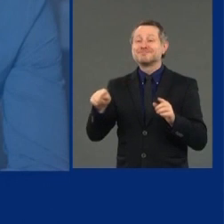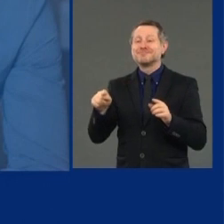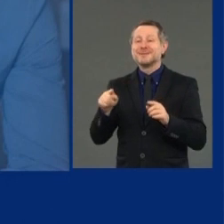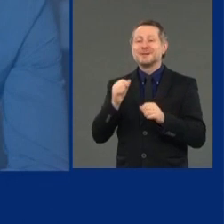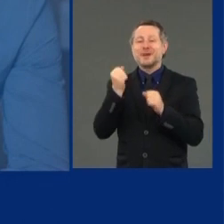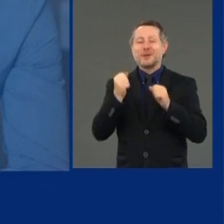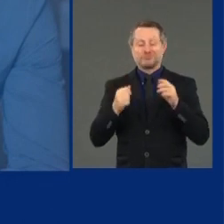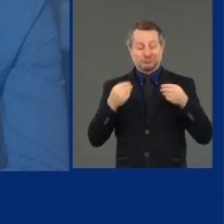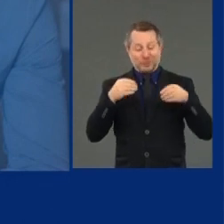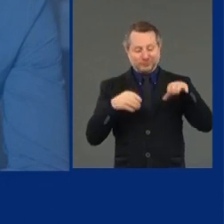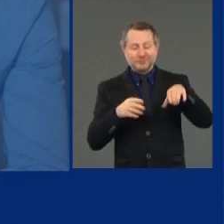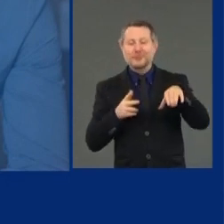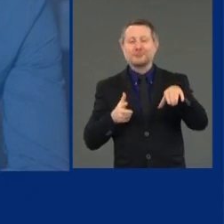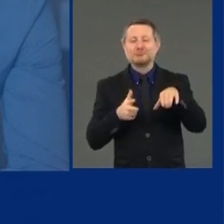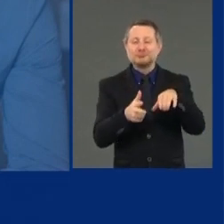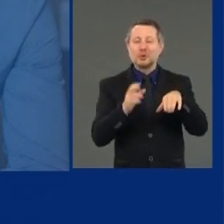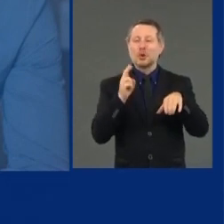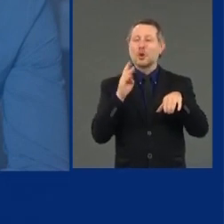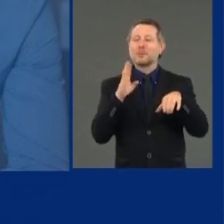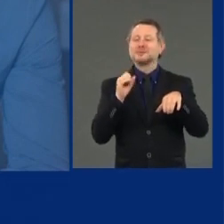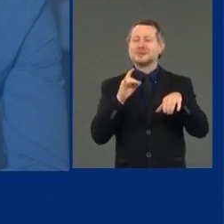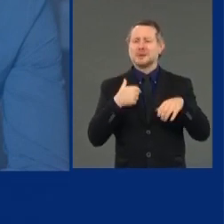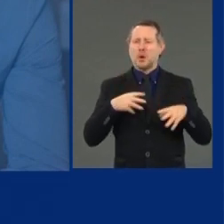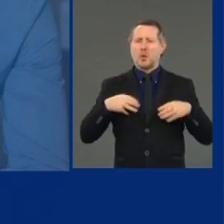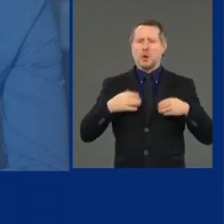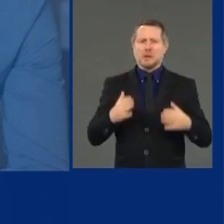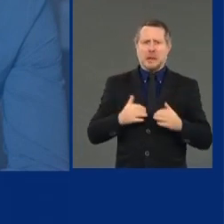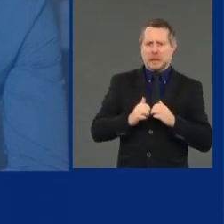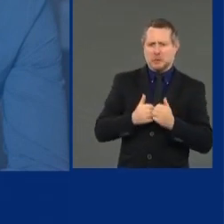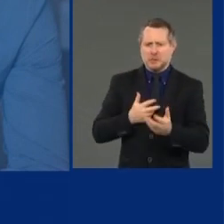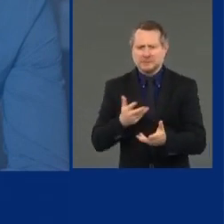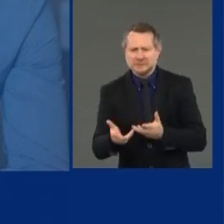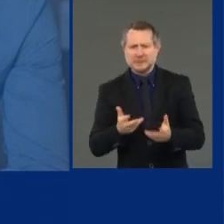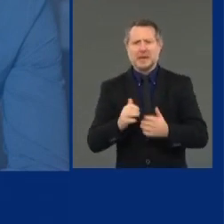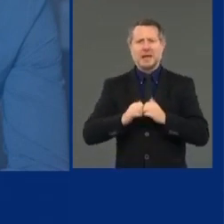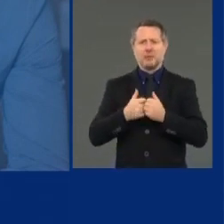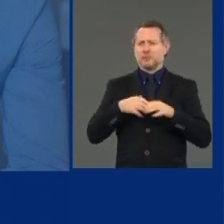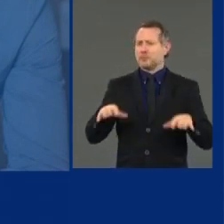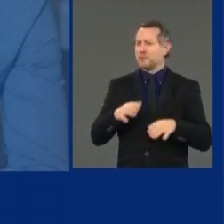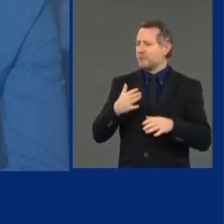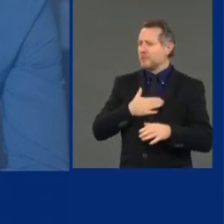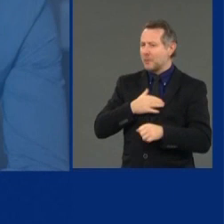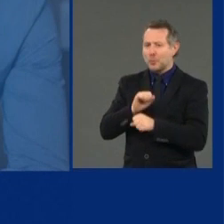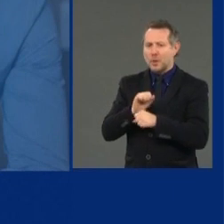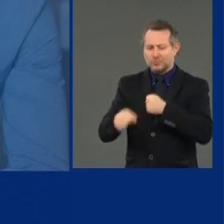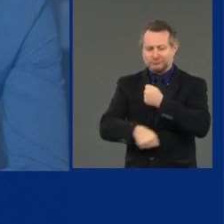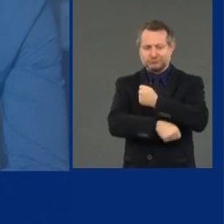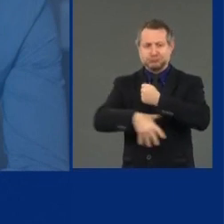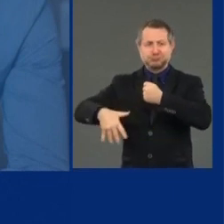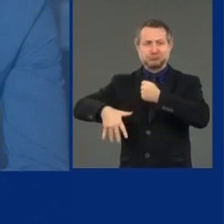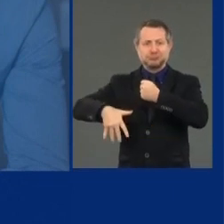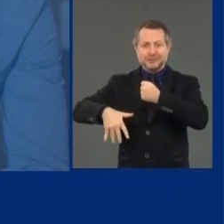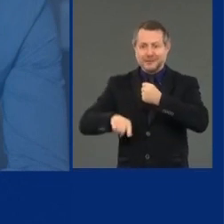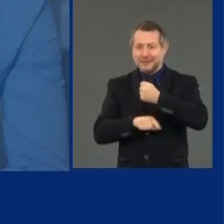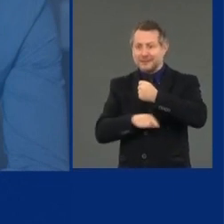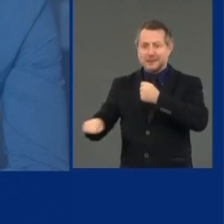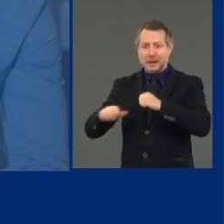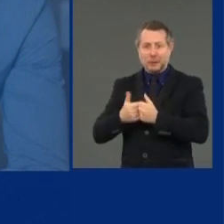YOU REOPEN SHOPS FOR CURBSIDE RETAIL, HOW DO THE SHOP KEEPERS,